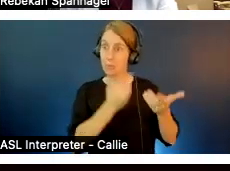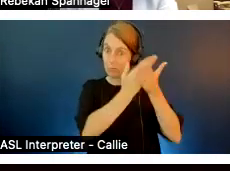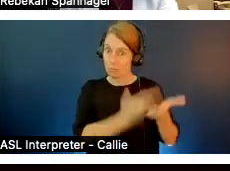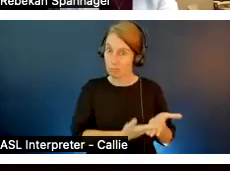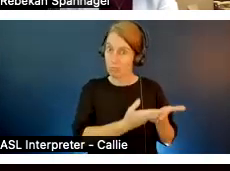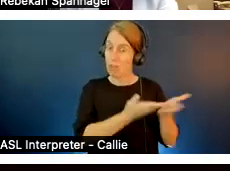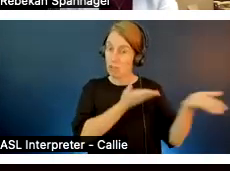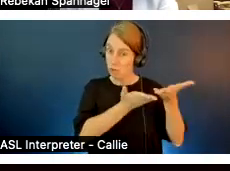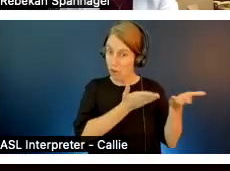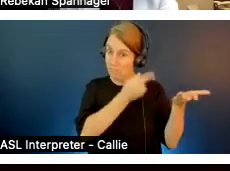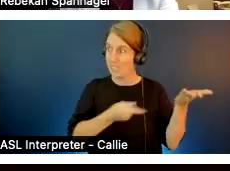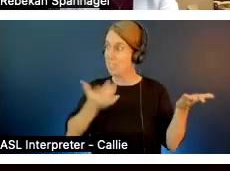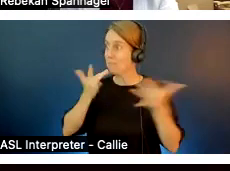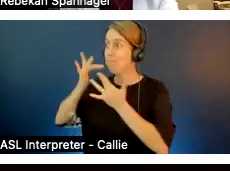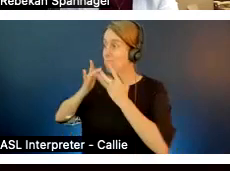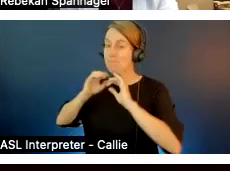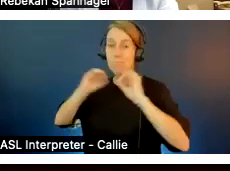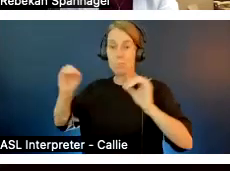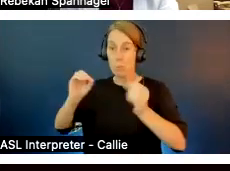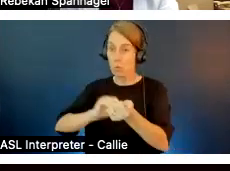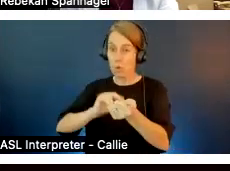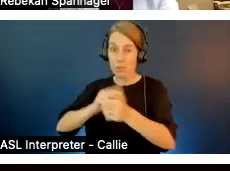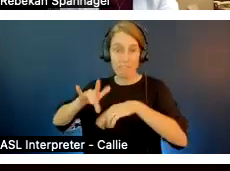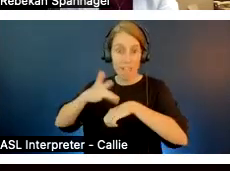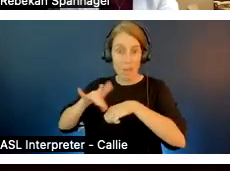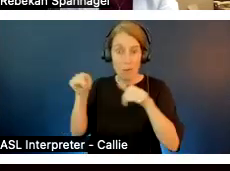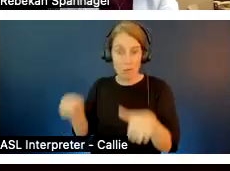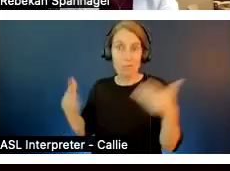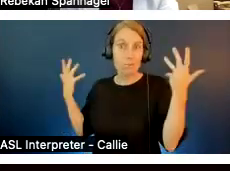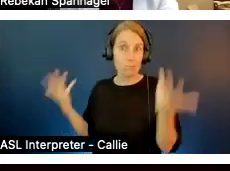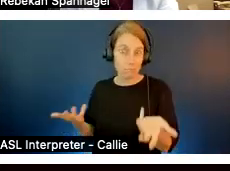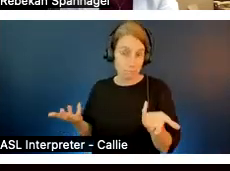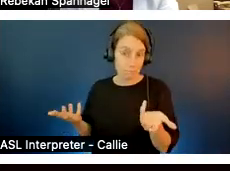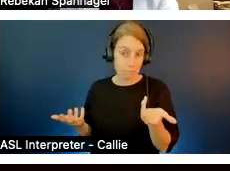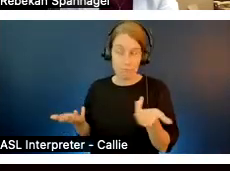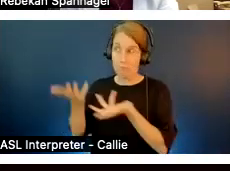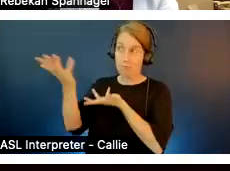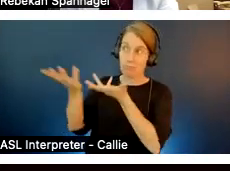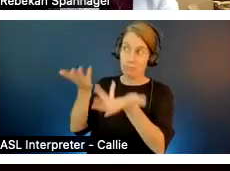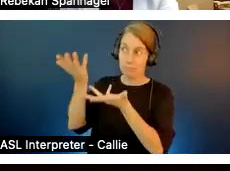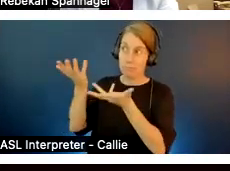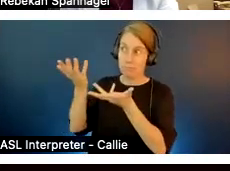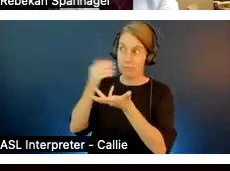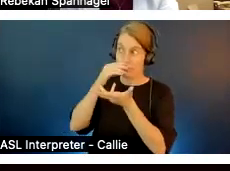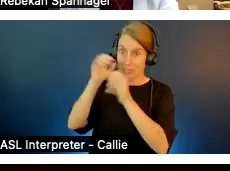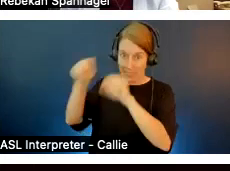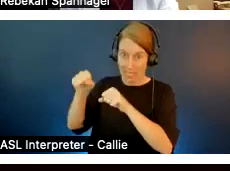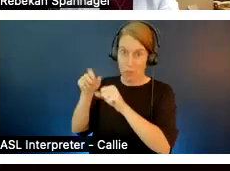nurses in this area but is there something that you can do that will also file that complaint